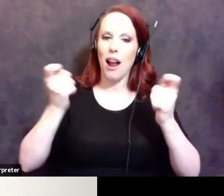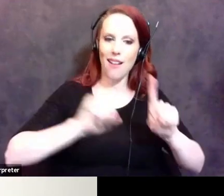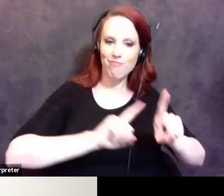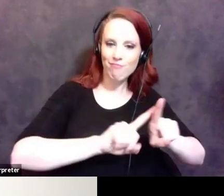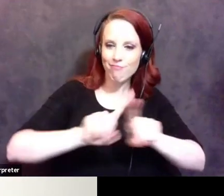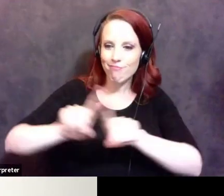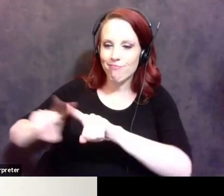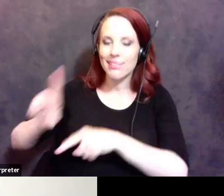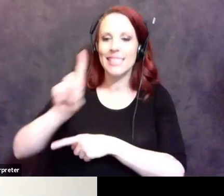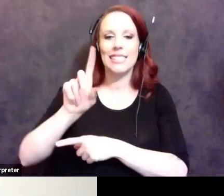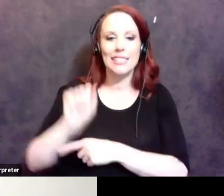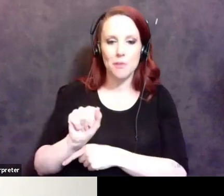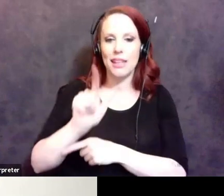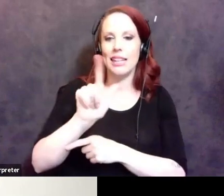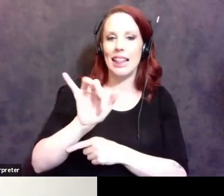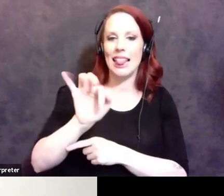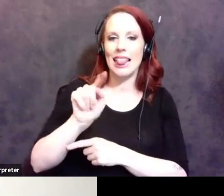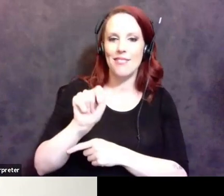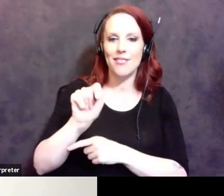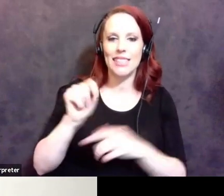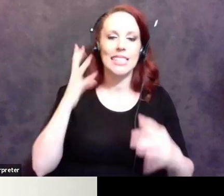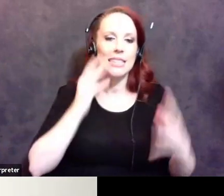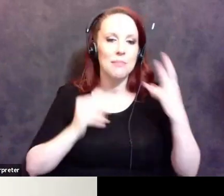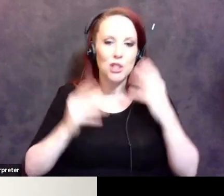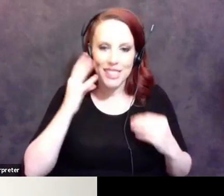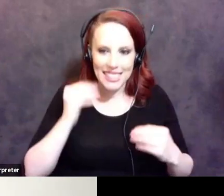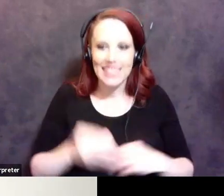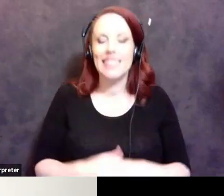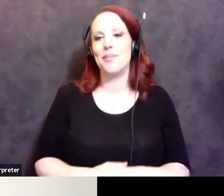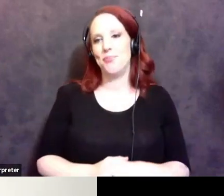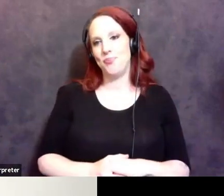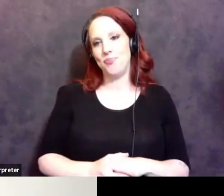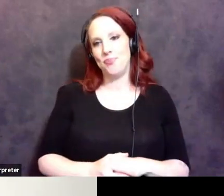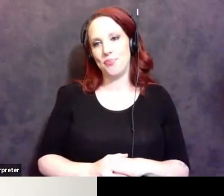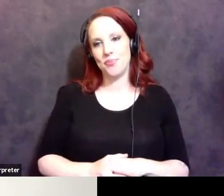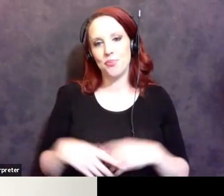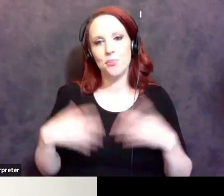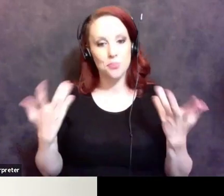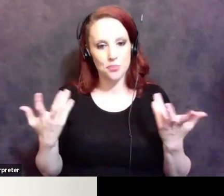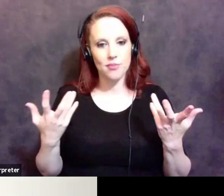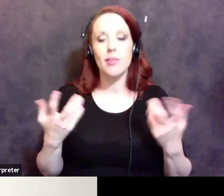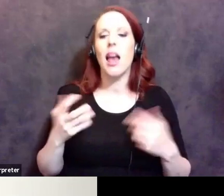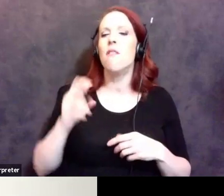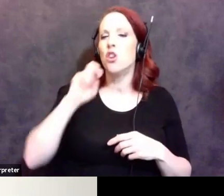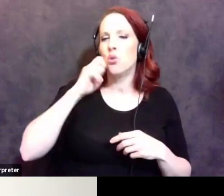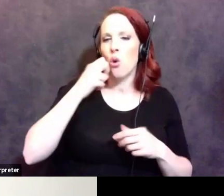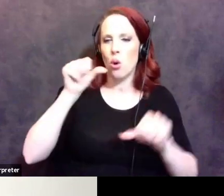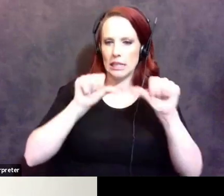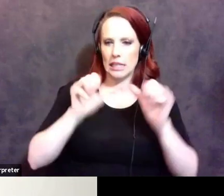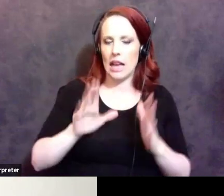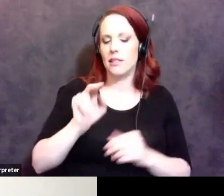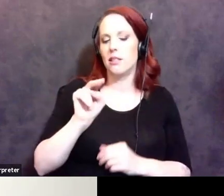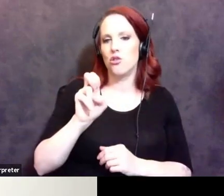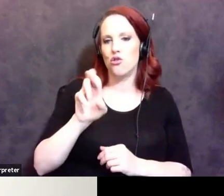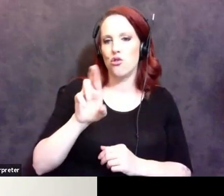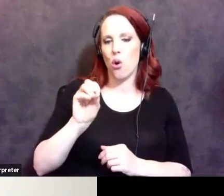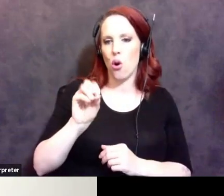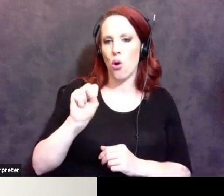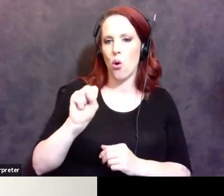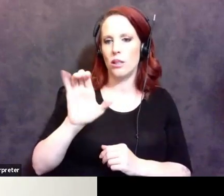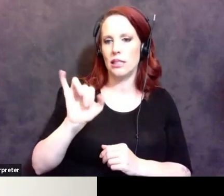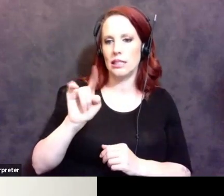lived experiences. There is a neuroscientist, I think, named Vivian Ming who has also made